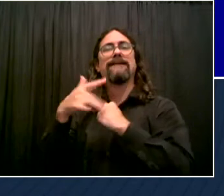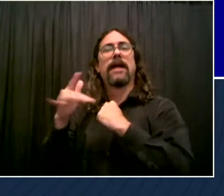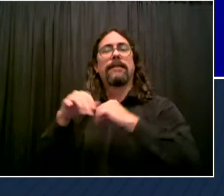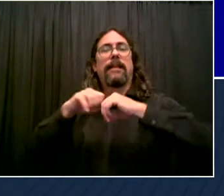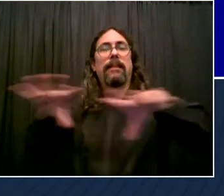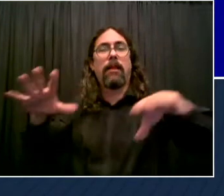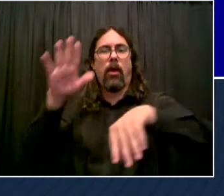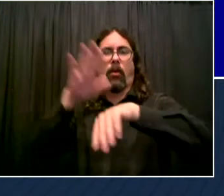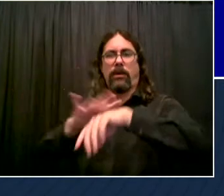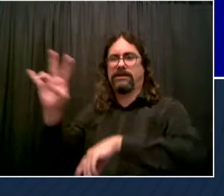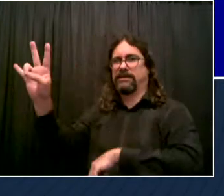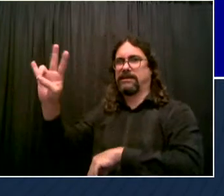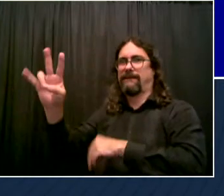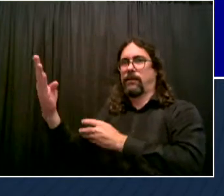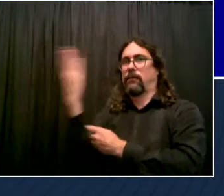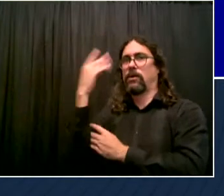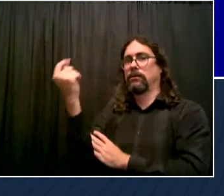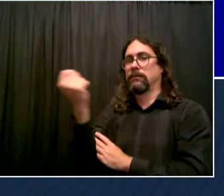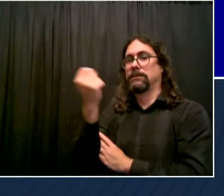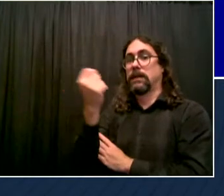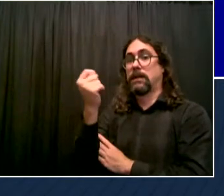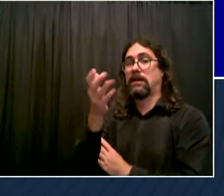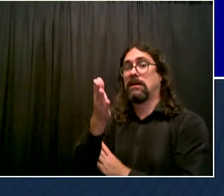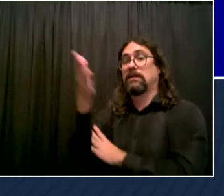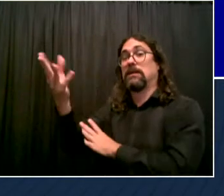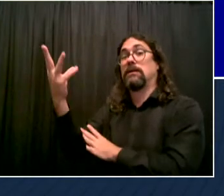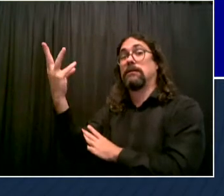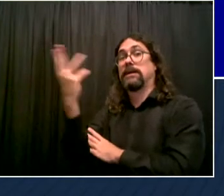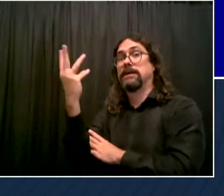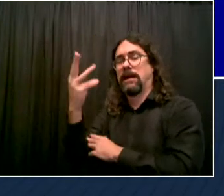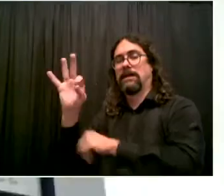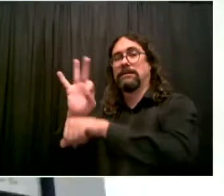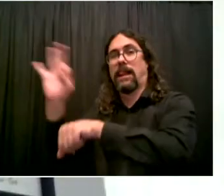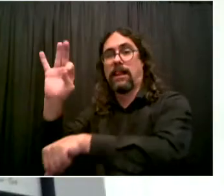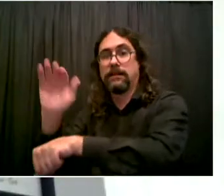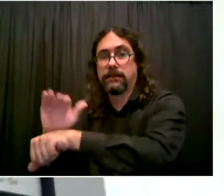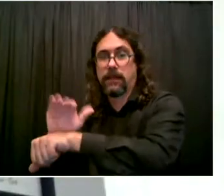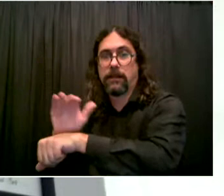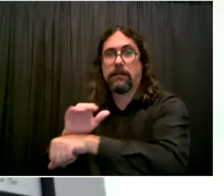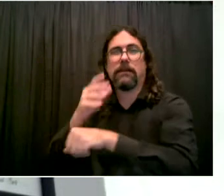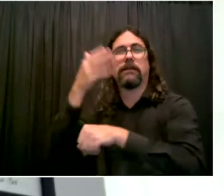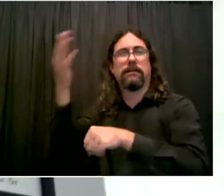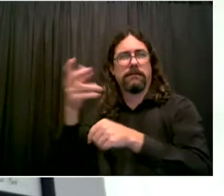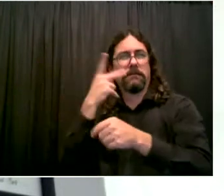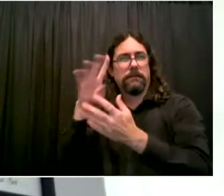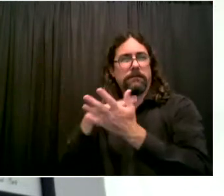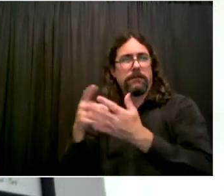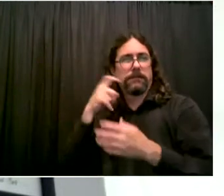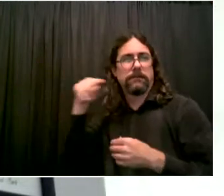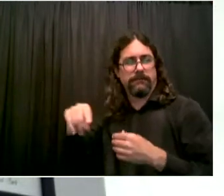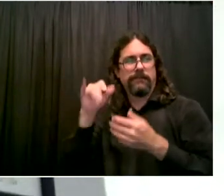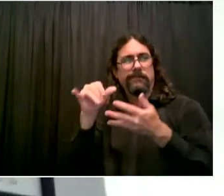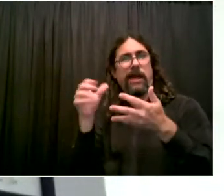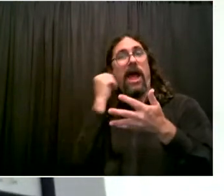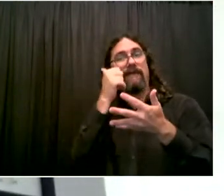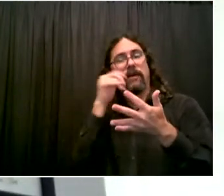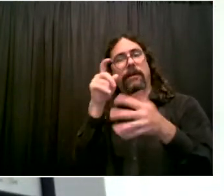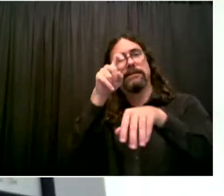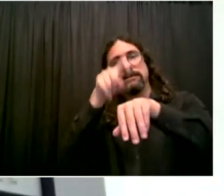SATURDAY, AUGUST 7 AT 9:00 A.M. 9:00 P.M. IF YOU GO TO